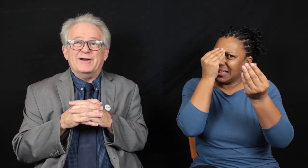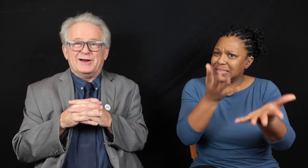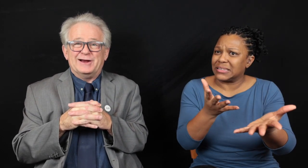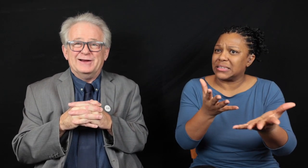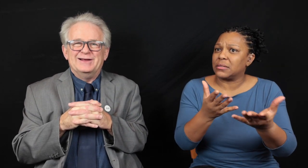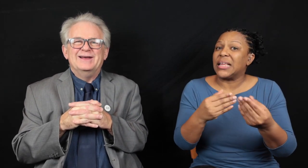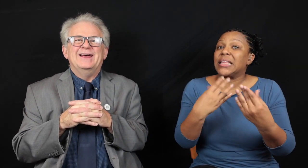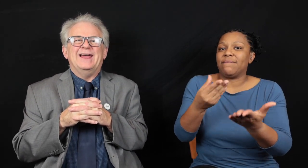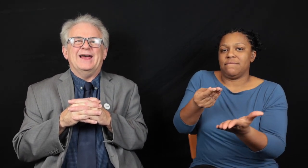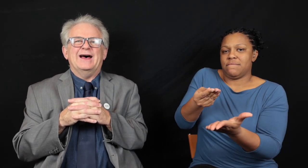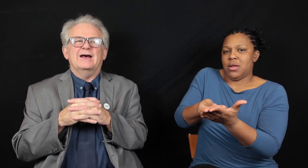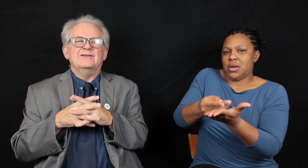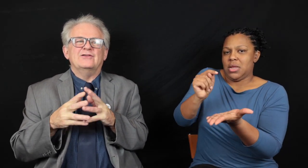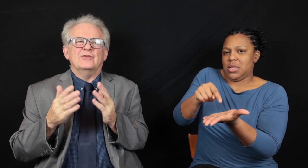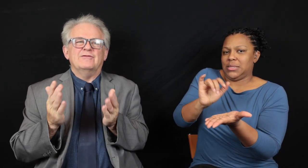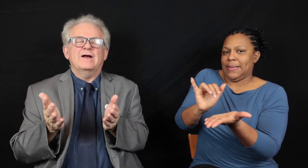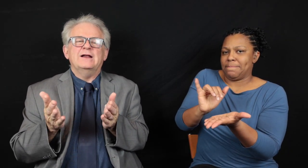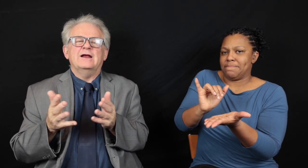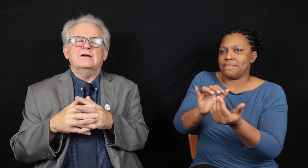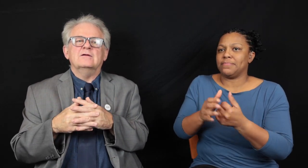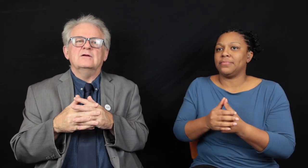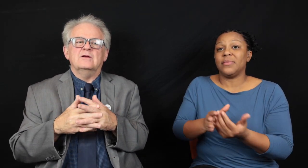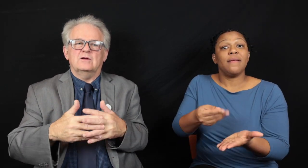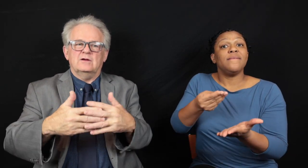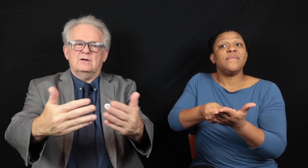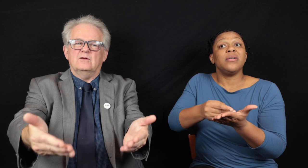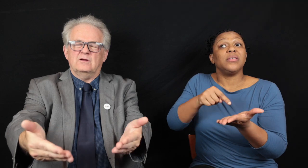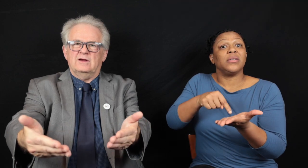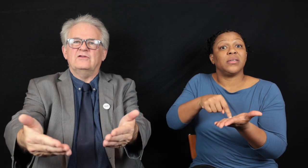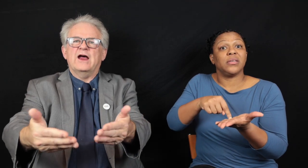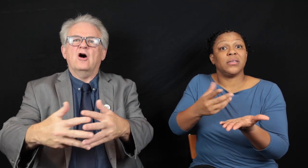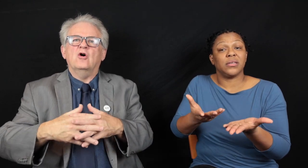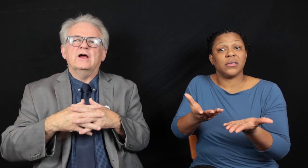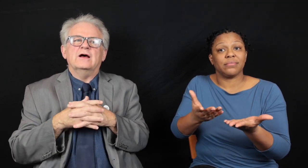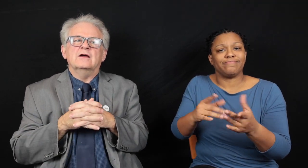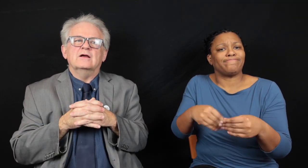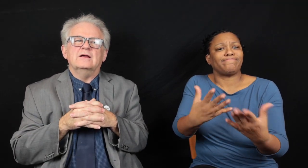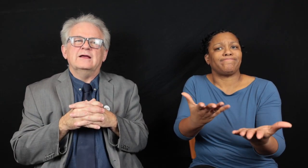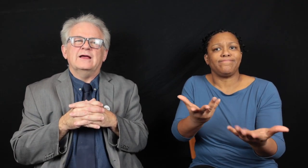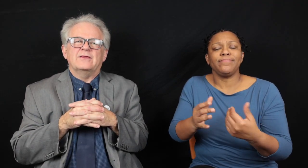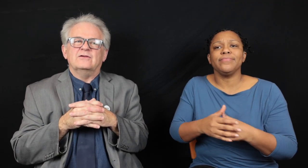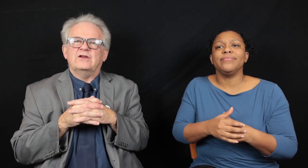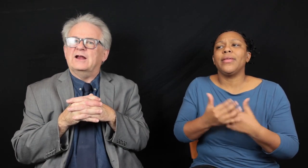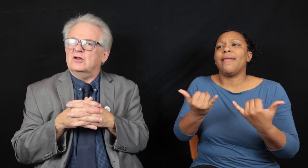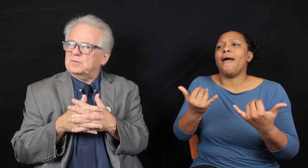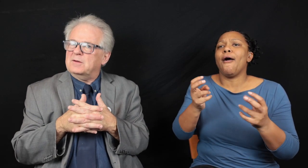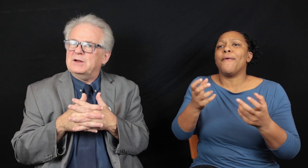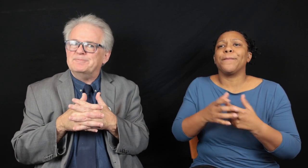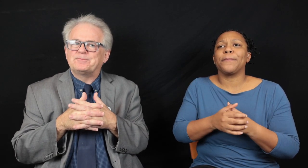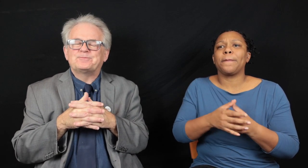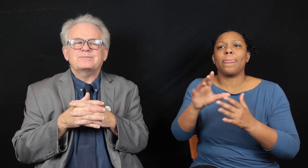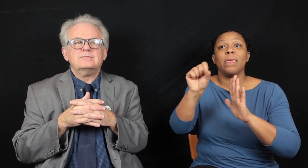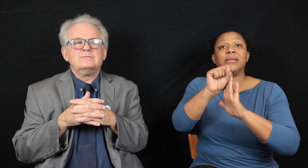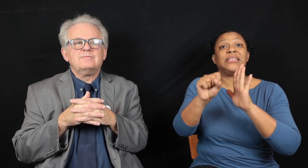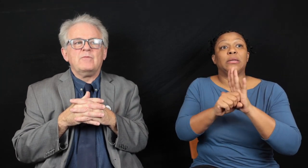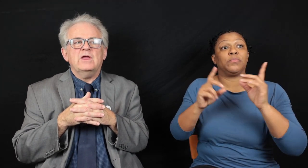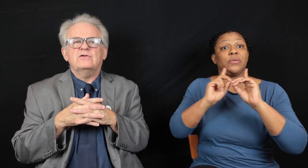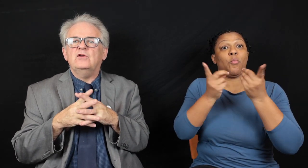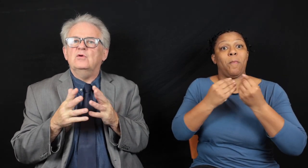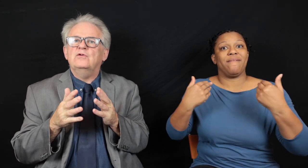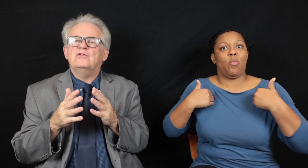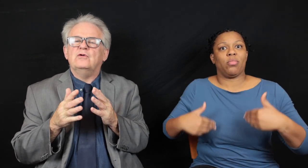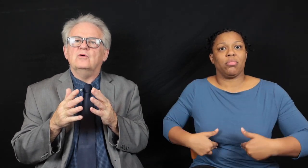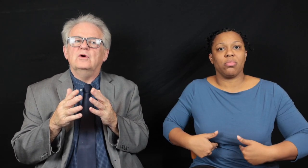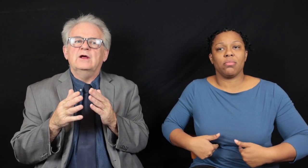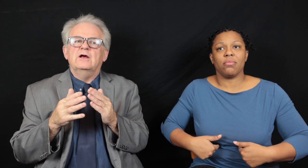funding and the funding is now at the State Health Department.